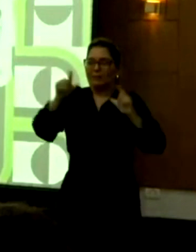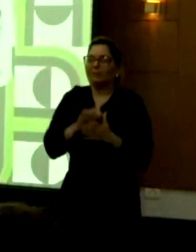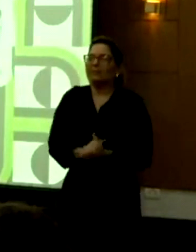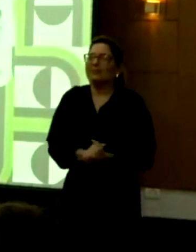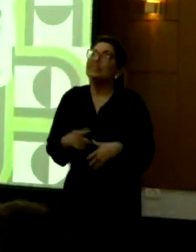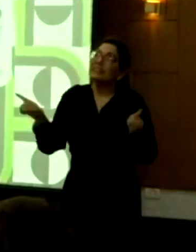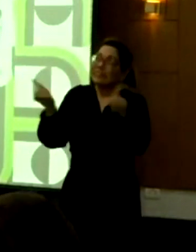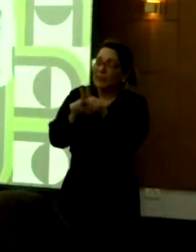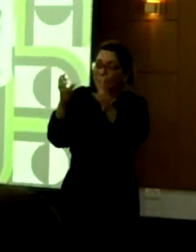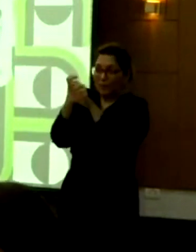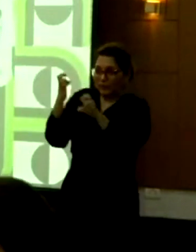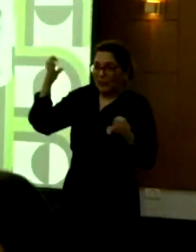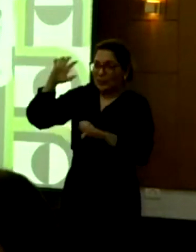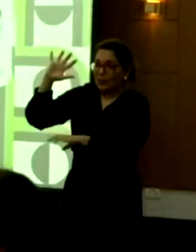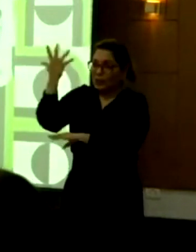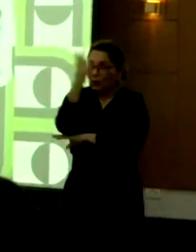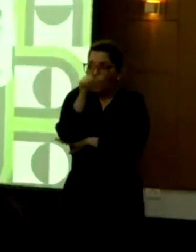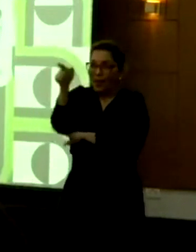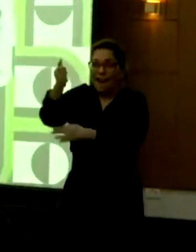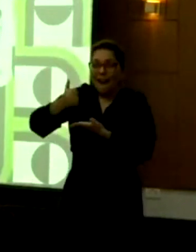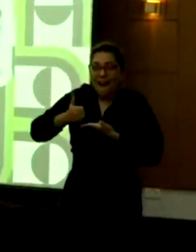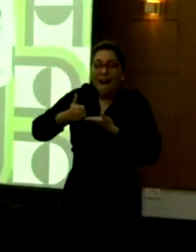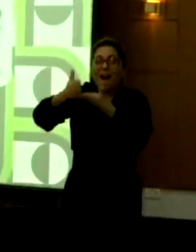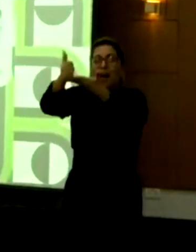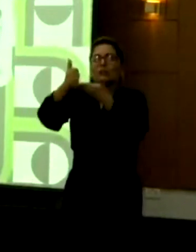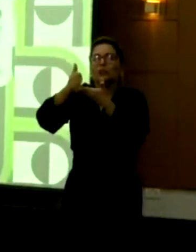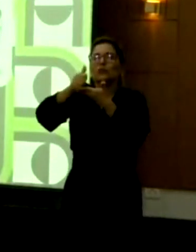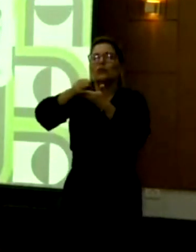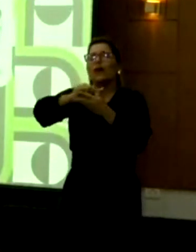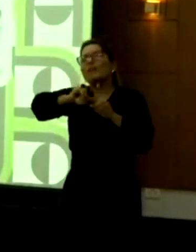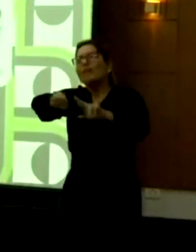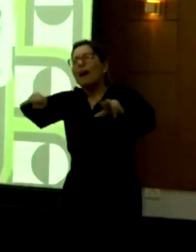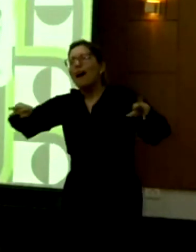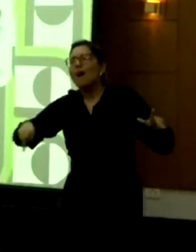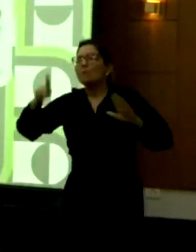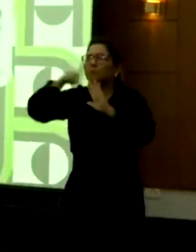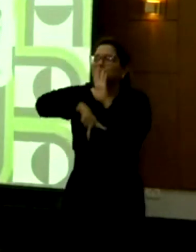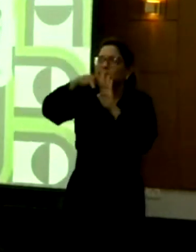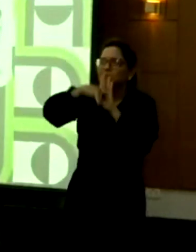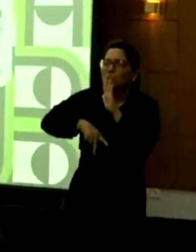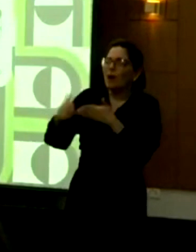inspections on sustainable forestry management projects advised by green forte